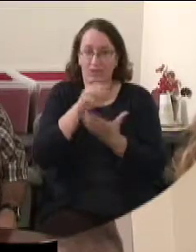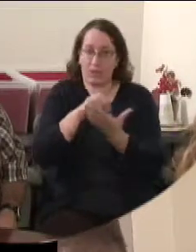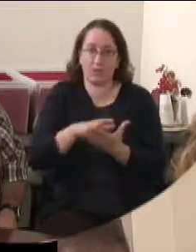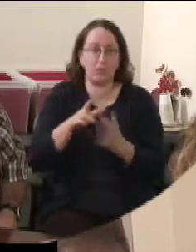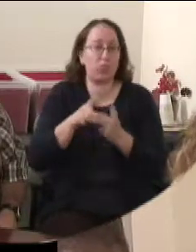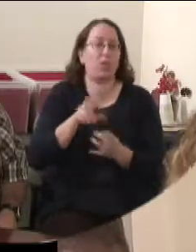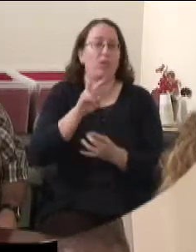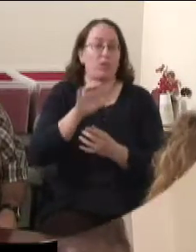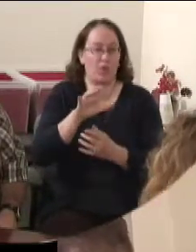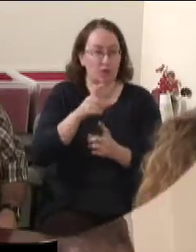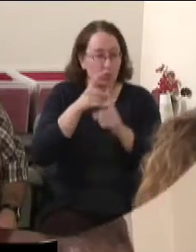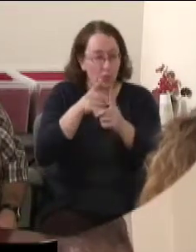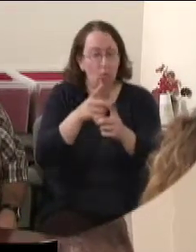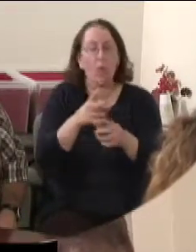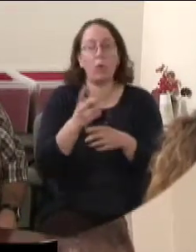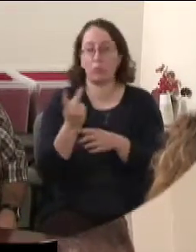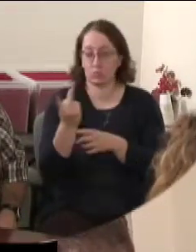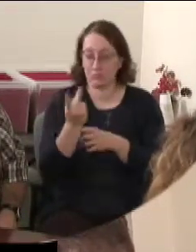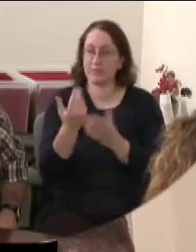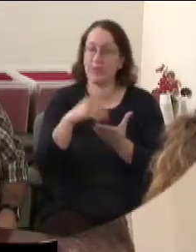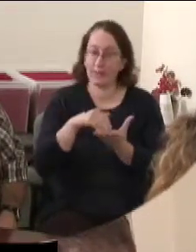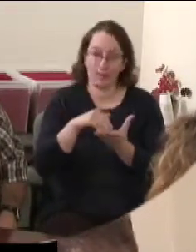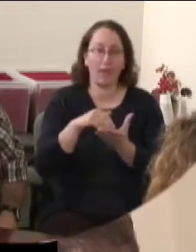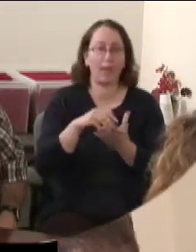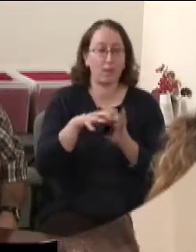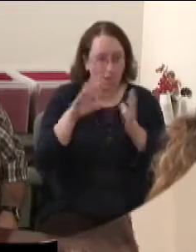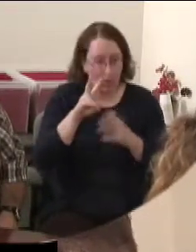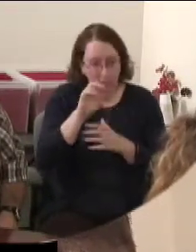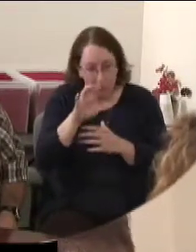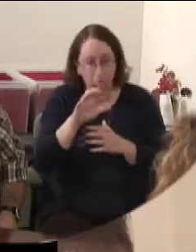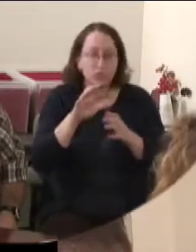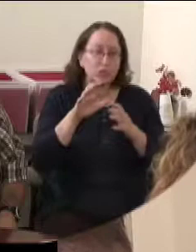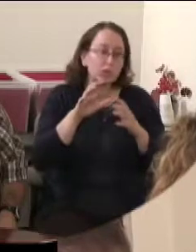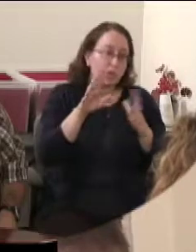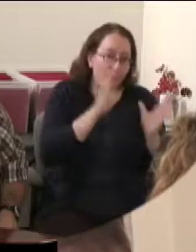We did a lot of vocational planning and exploration